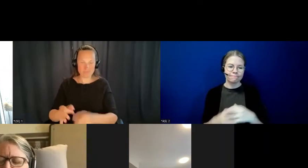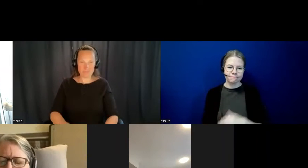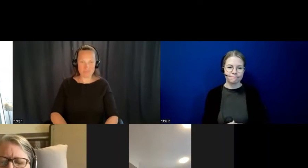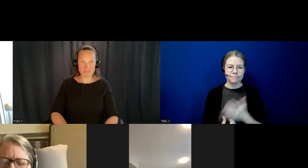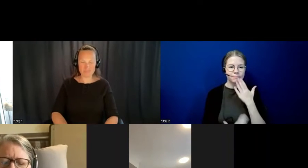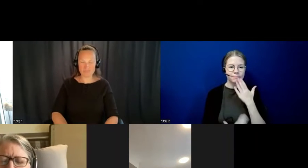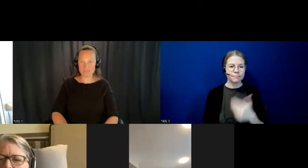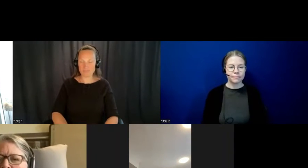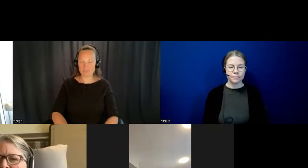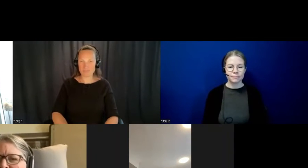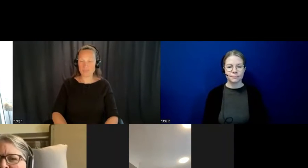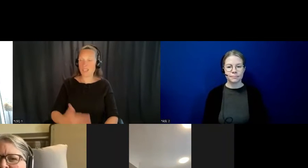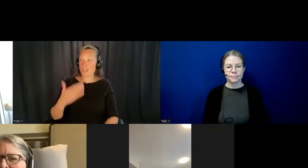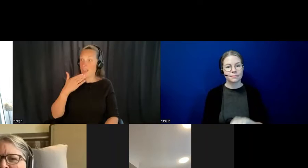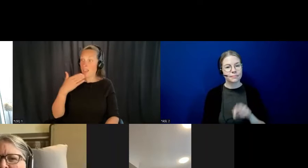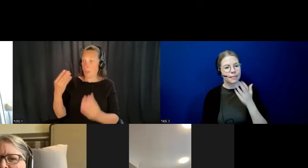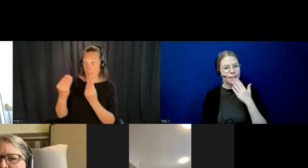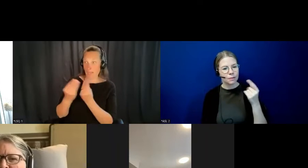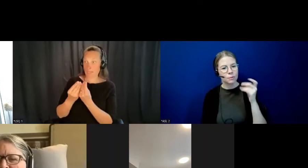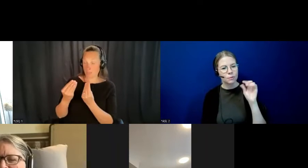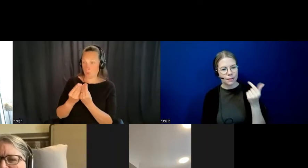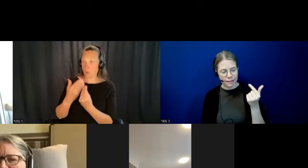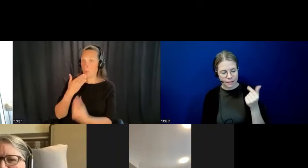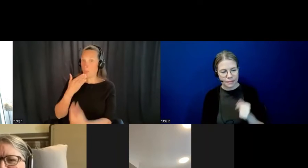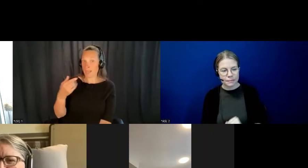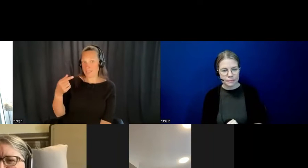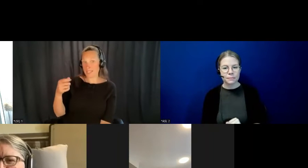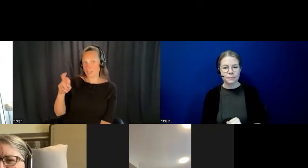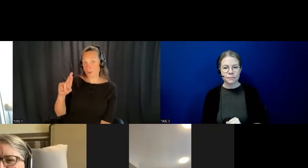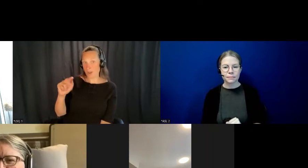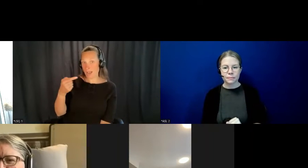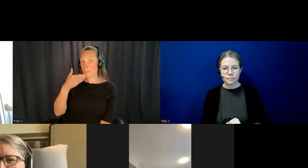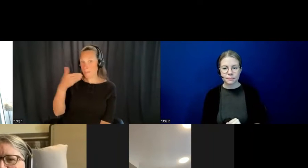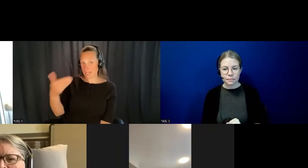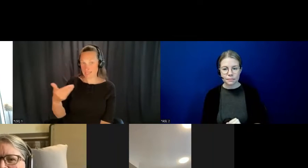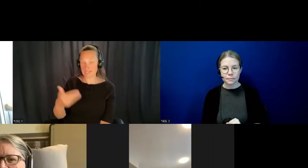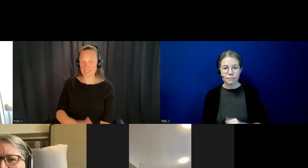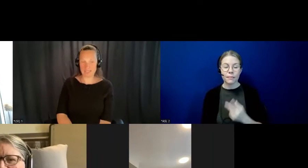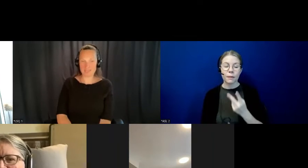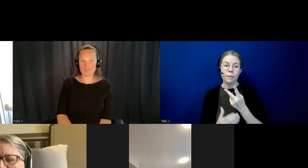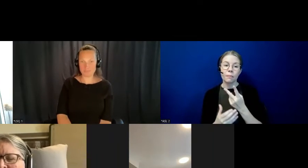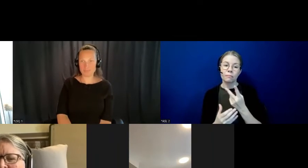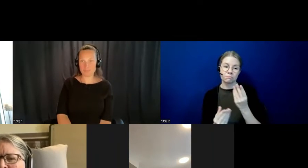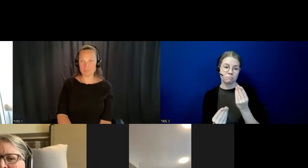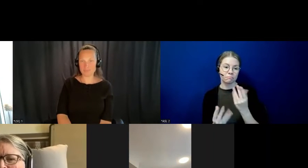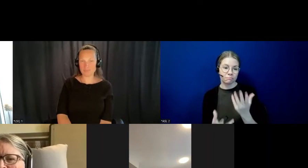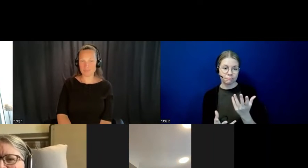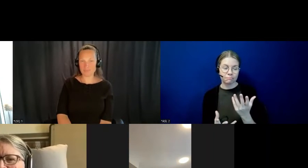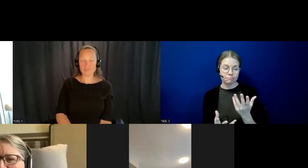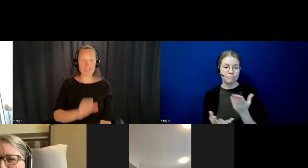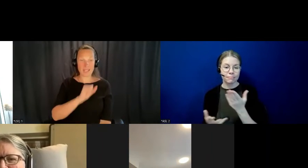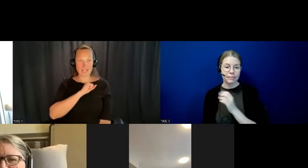THANKS VERY MUCH, GREG. I SHOULD SAY THAT BOTH SENATOR COTTER AND GREG HAVE A BACKGROUND